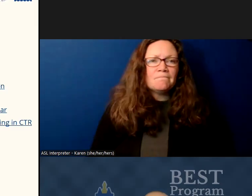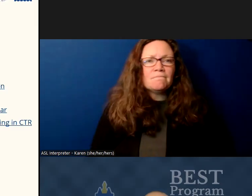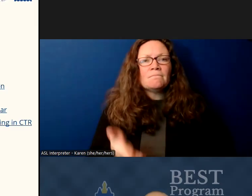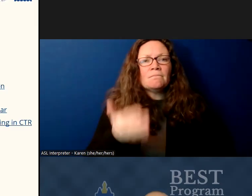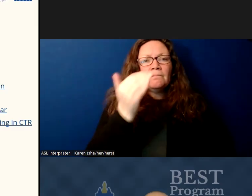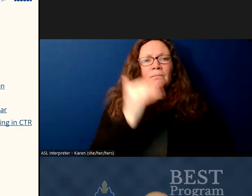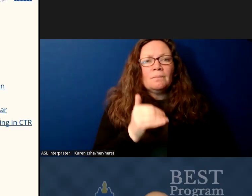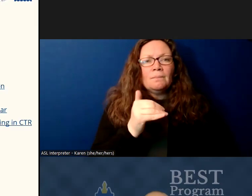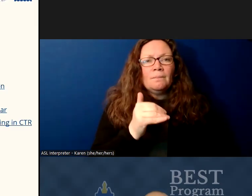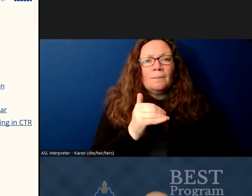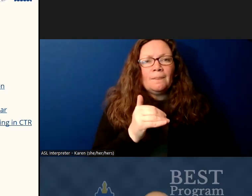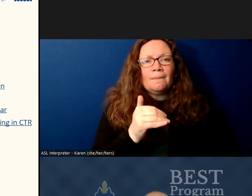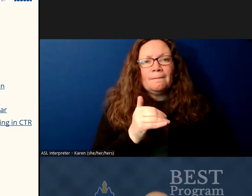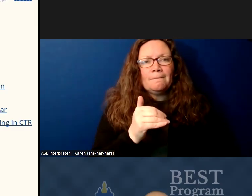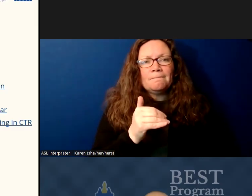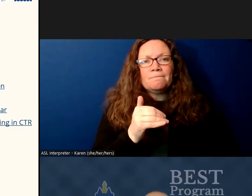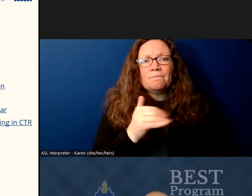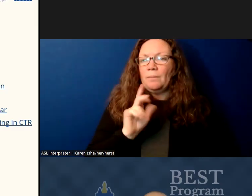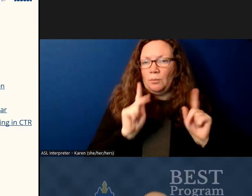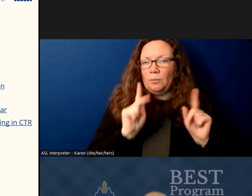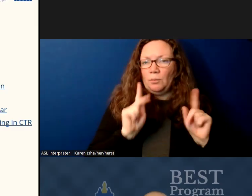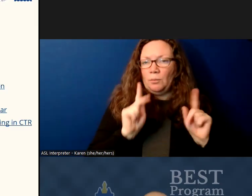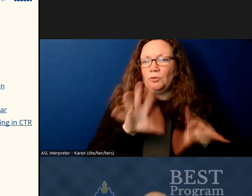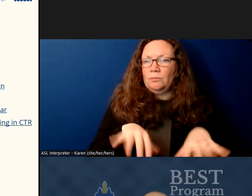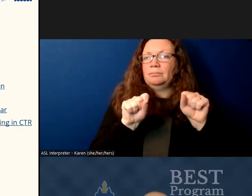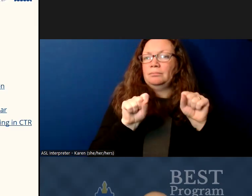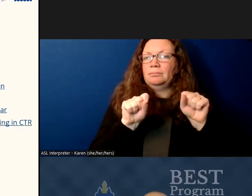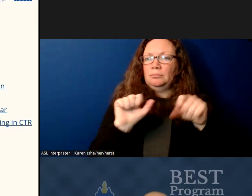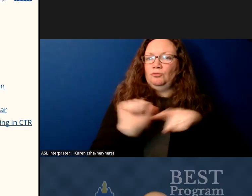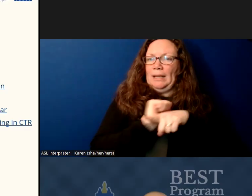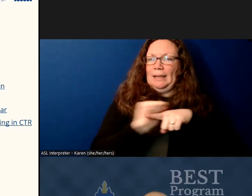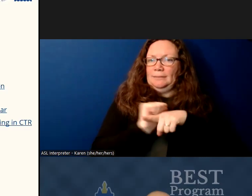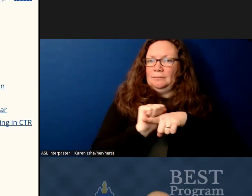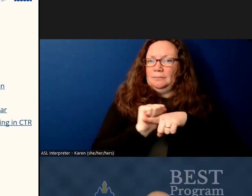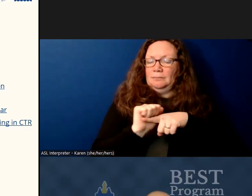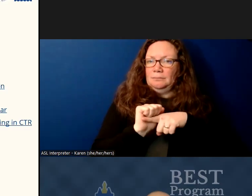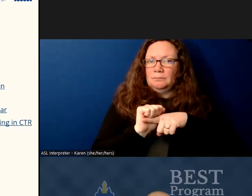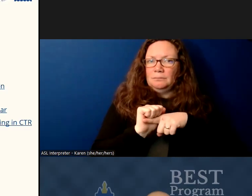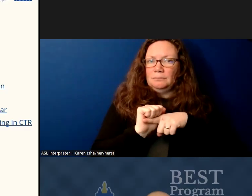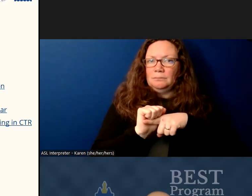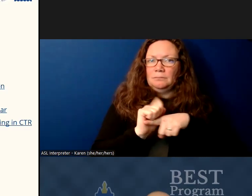utilize the freeze and the cut over period with you and refresh any training